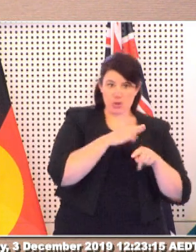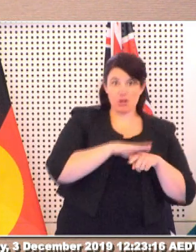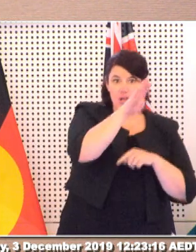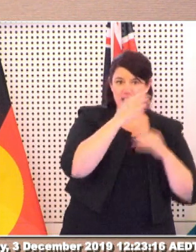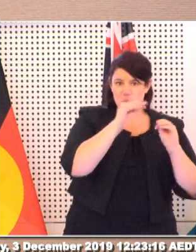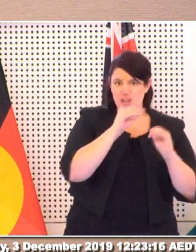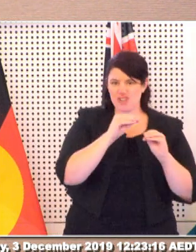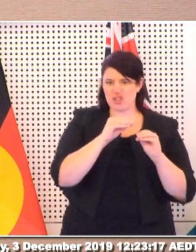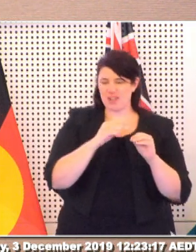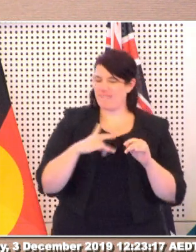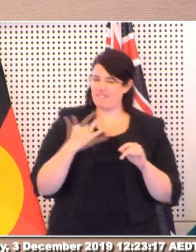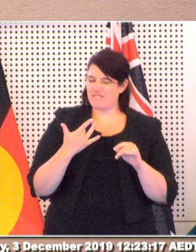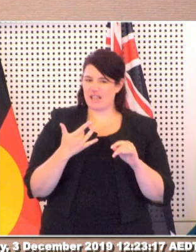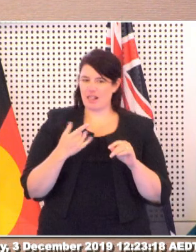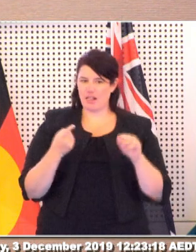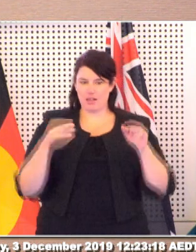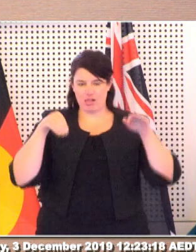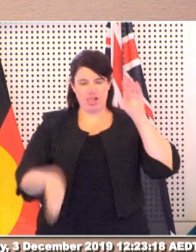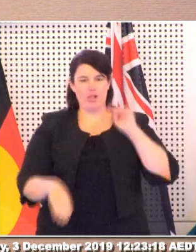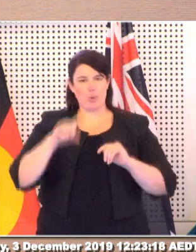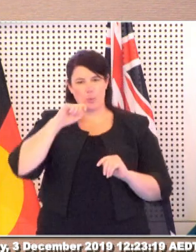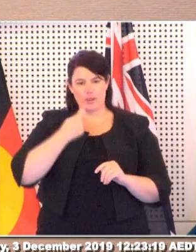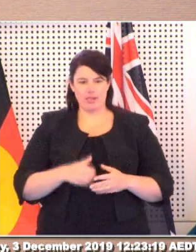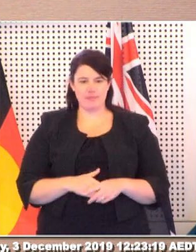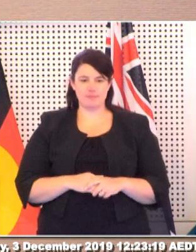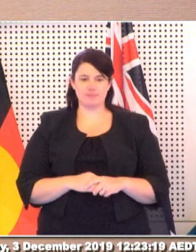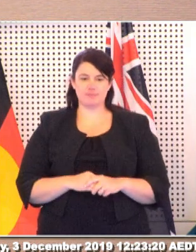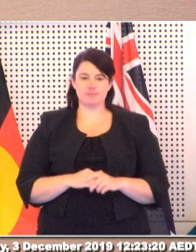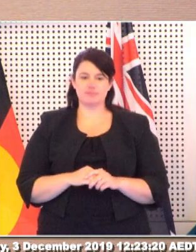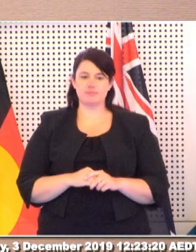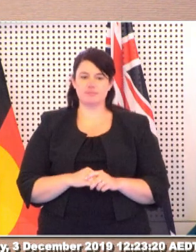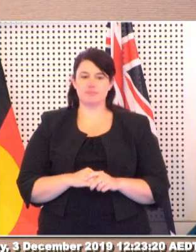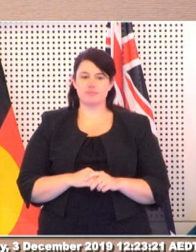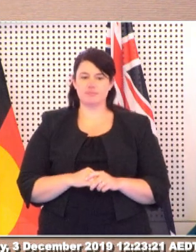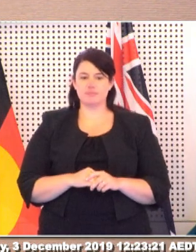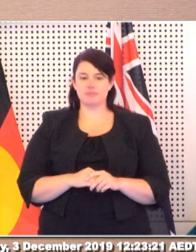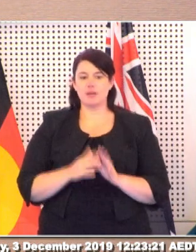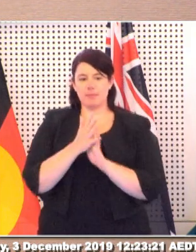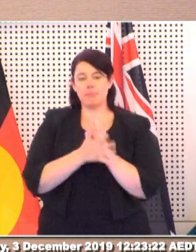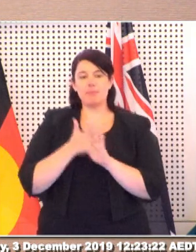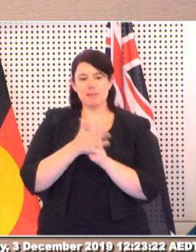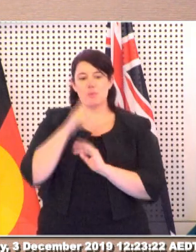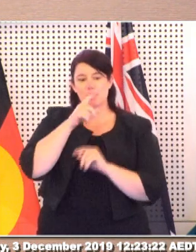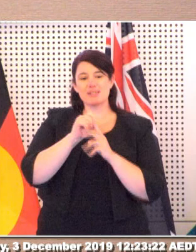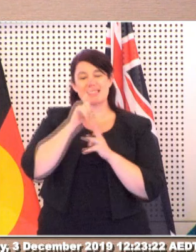So at the same time as people with disability are being skilled, then the people who work with them need to be skilled as well and not through those –